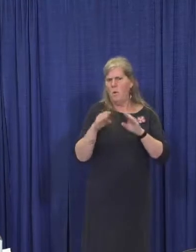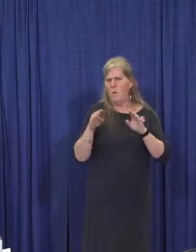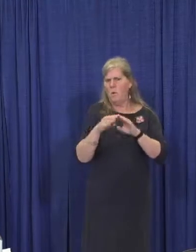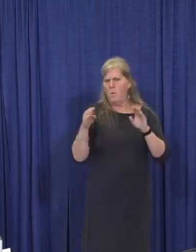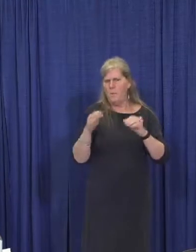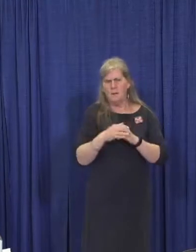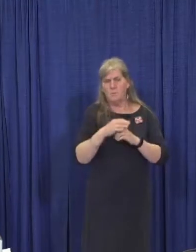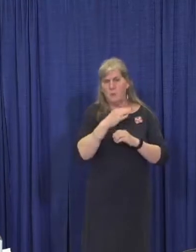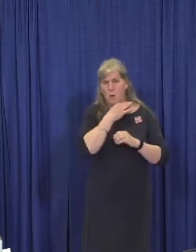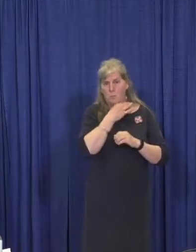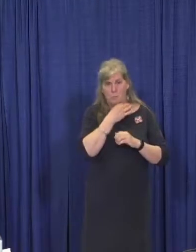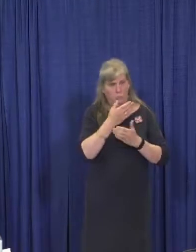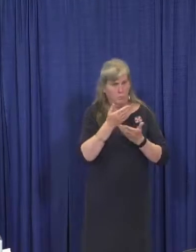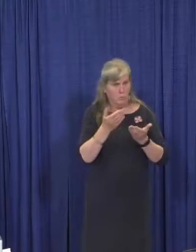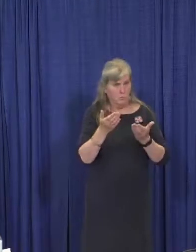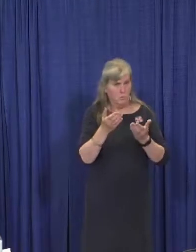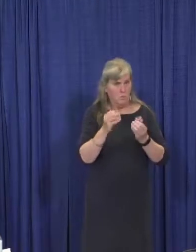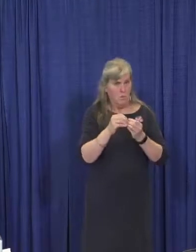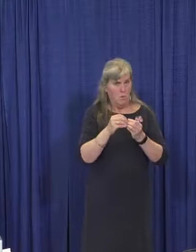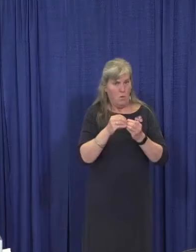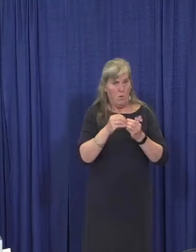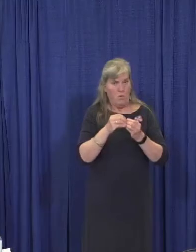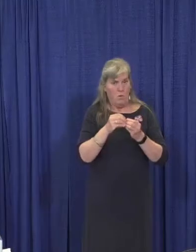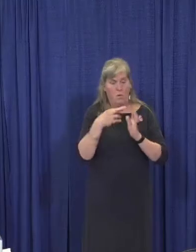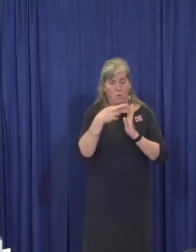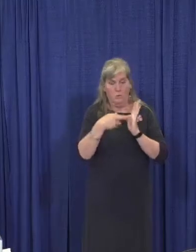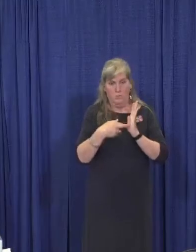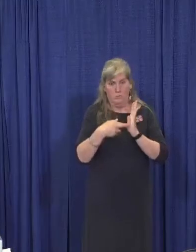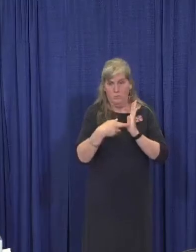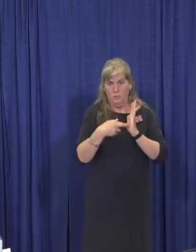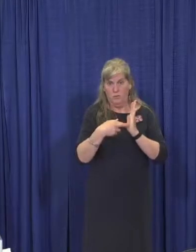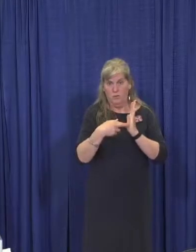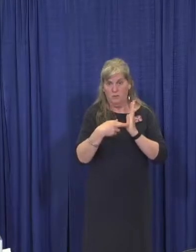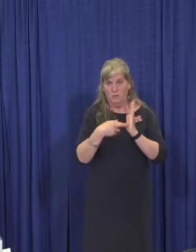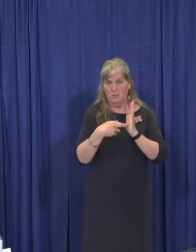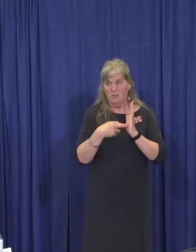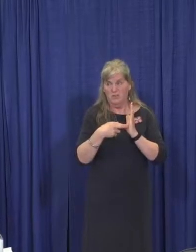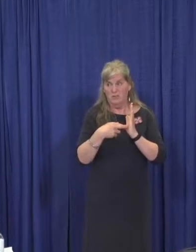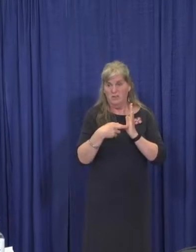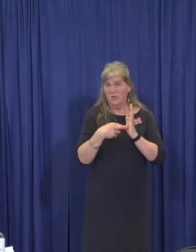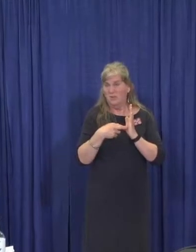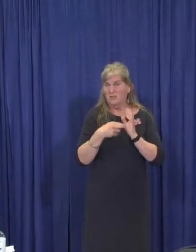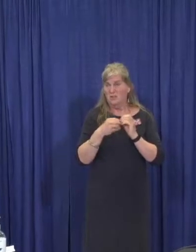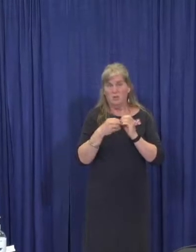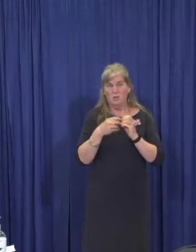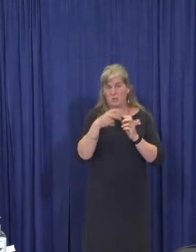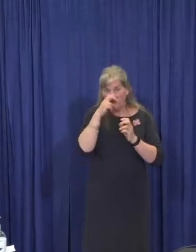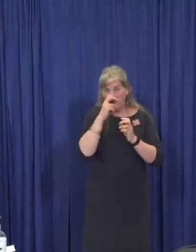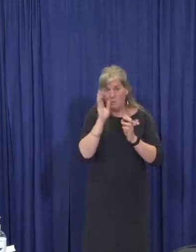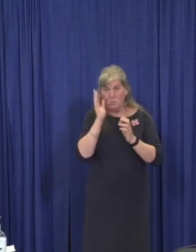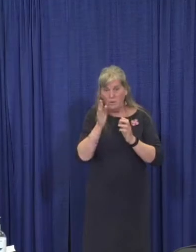Whether there was any thought given to tightening those up again.